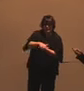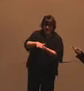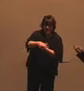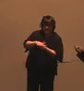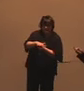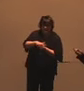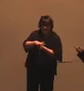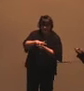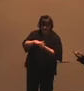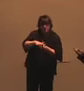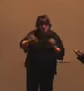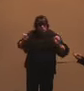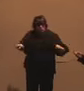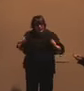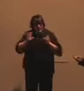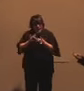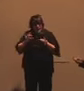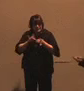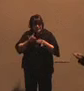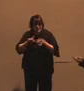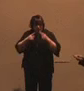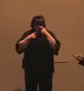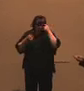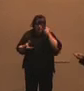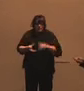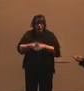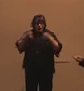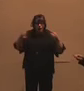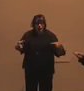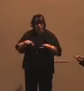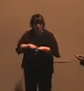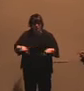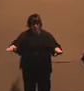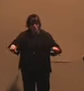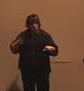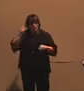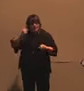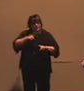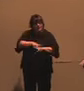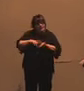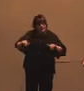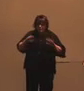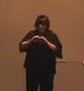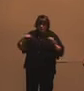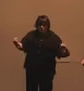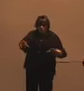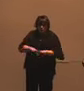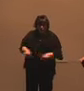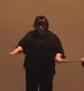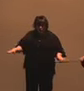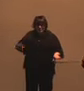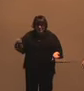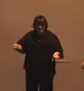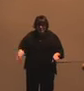We can say there is a lot of floors. But at the same time, there is no floors but just the layers of the space.